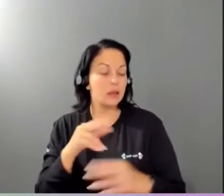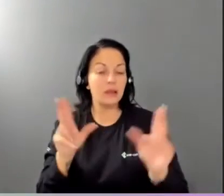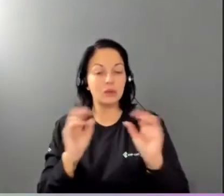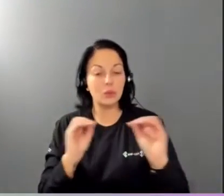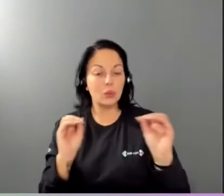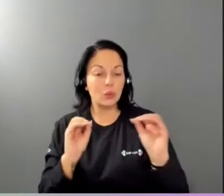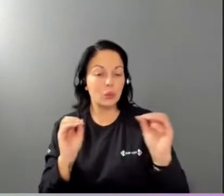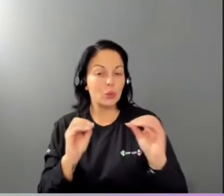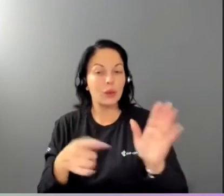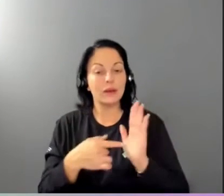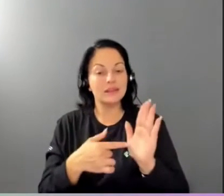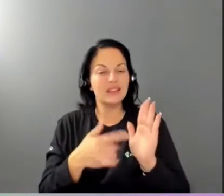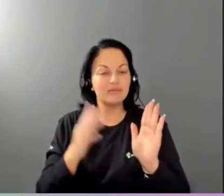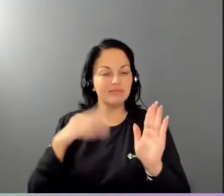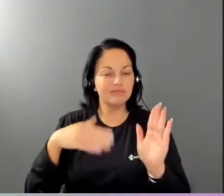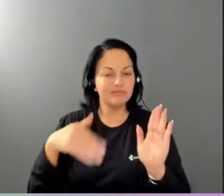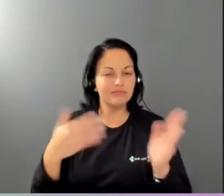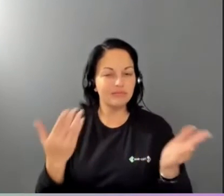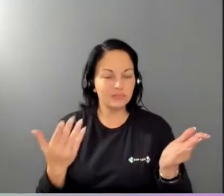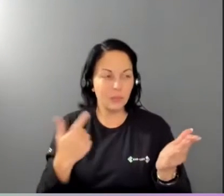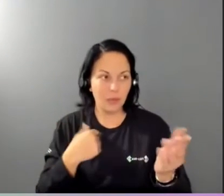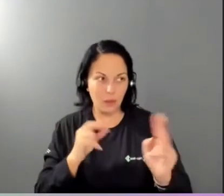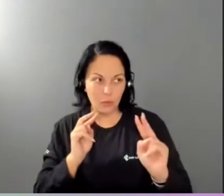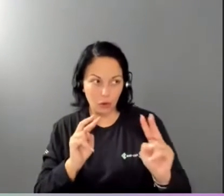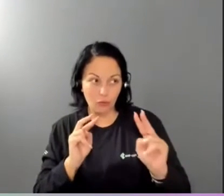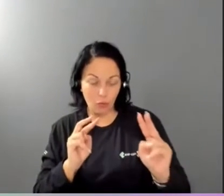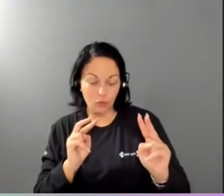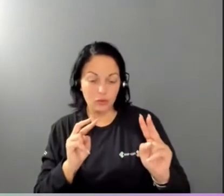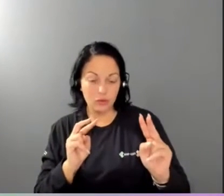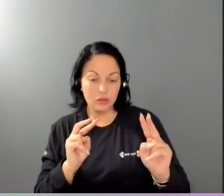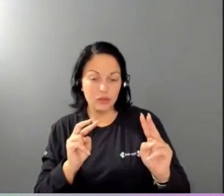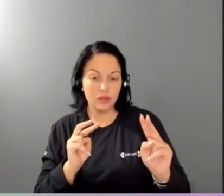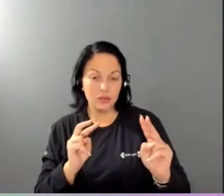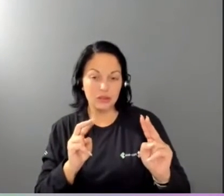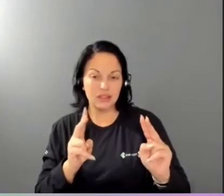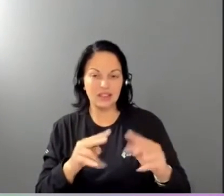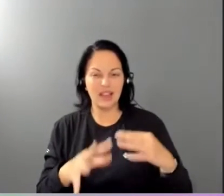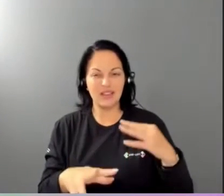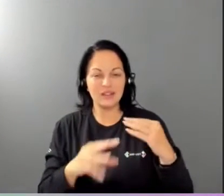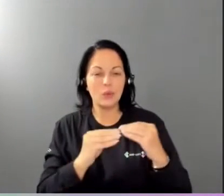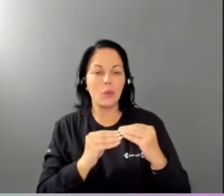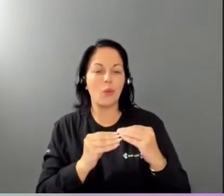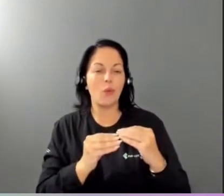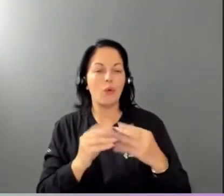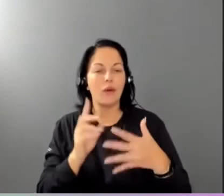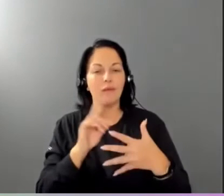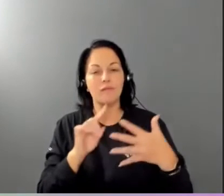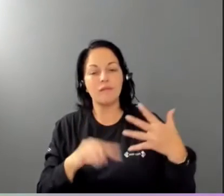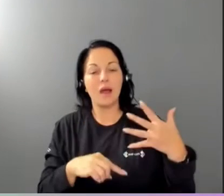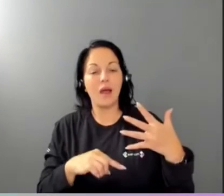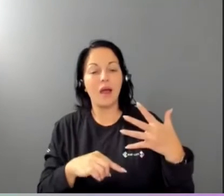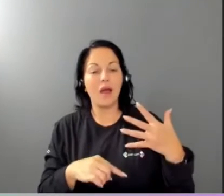have 5 levels sort of sort of, success. And as Jane mentioned, there really